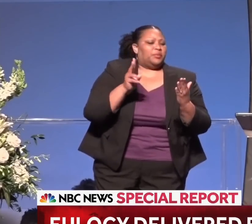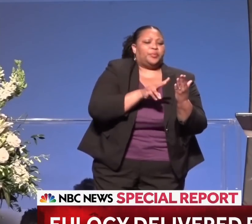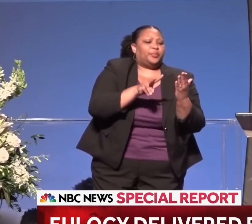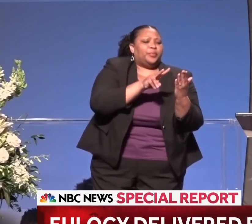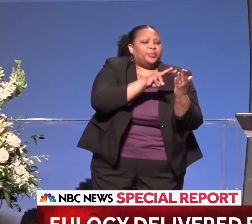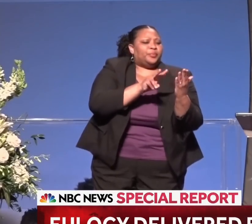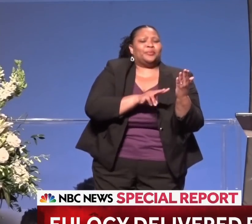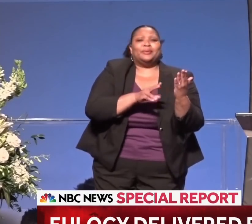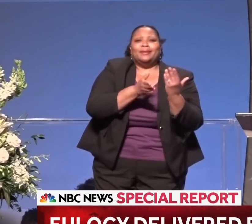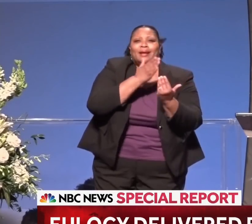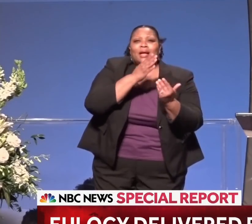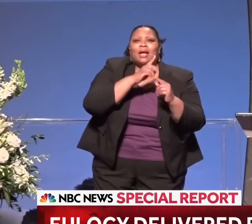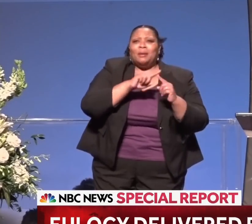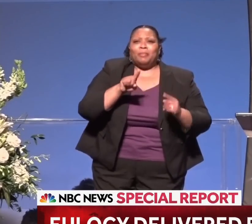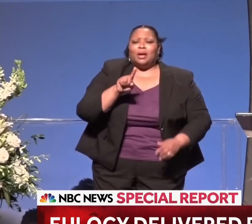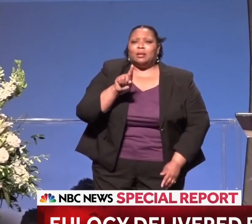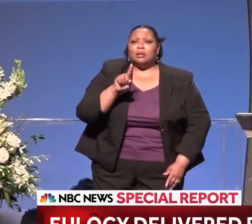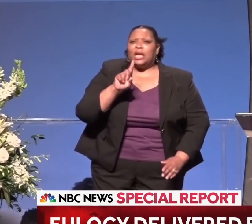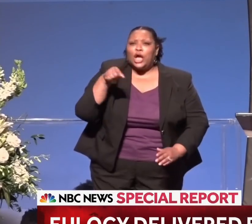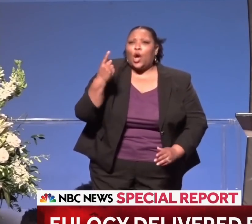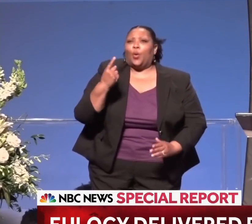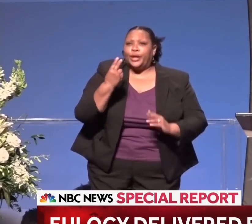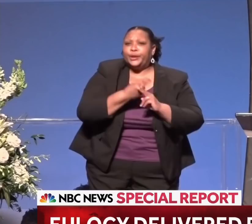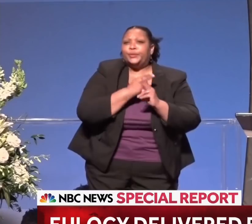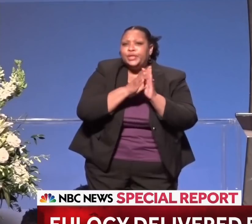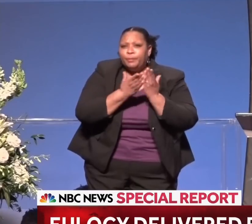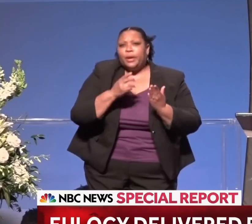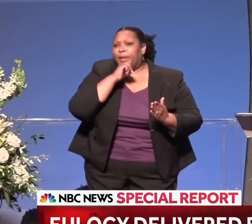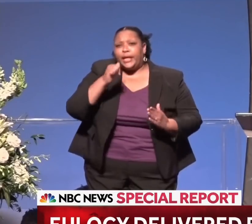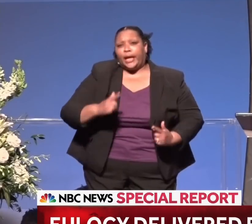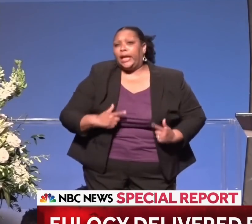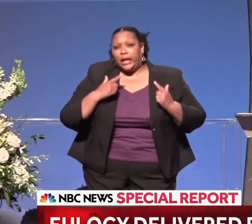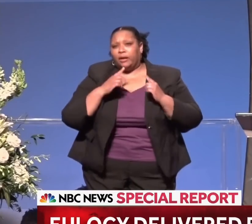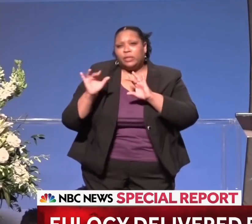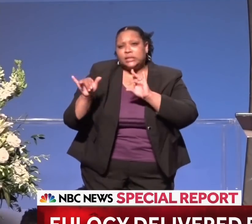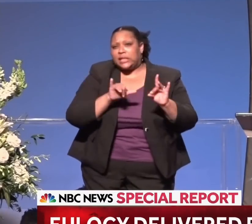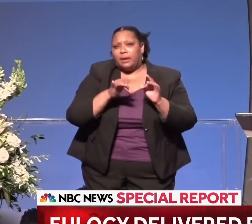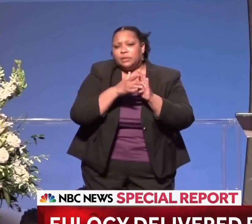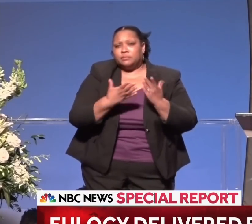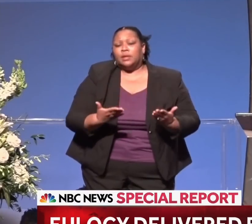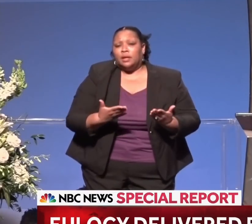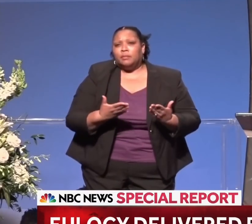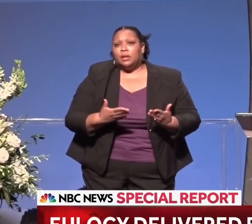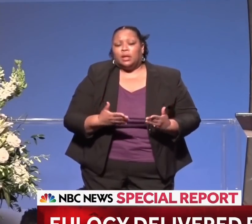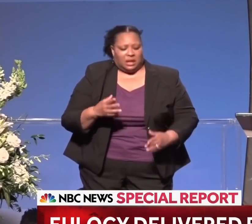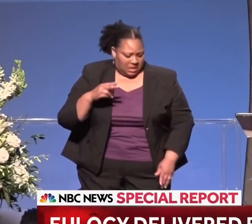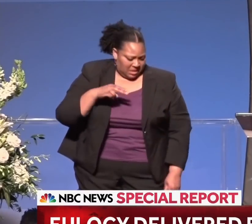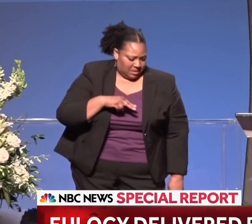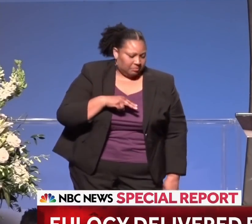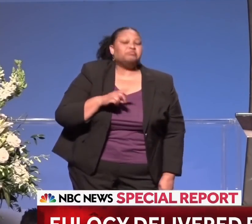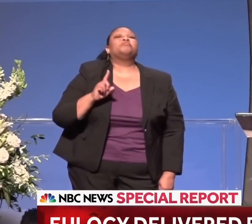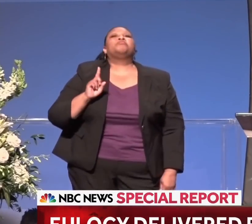WAS STEEPED AND WELL-READ IN THE SKIRMTS SCRIPTURES. KNEW EVERY SCRIPTURE, KNEW HOW